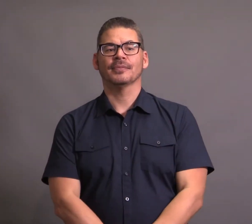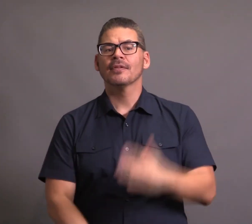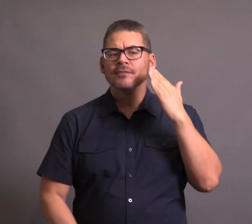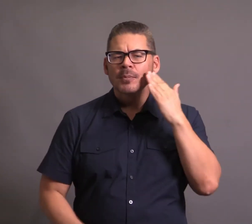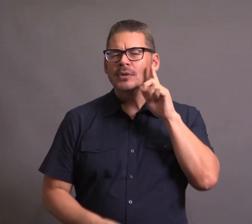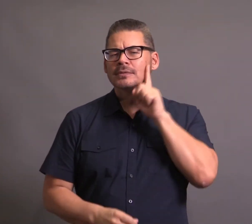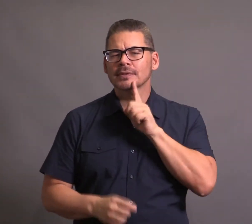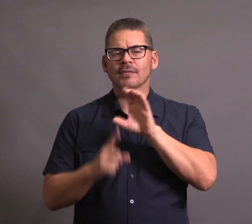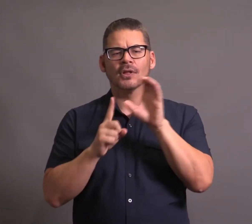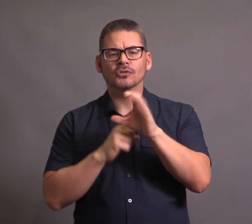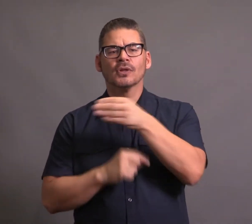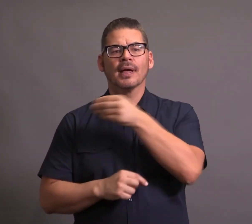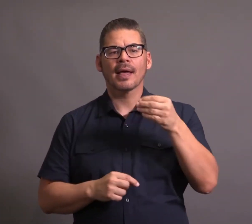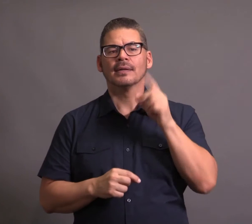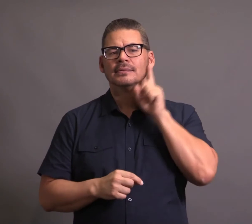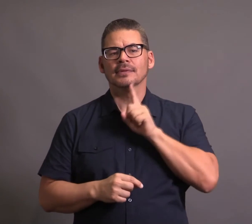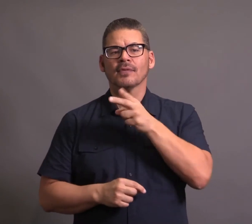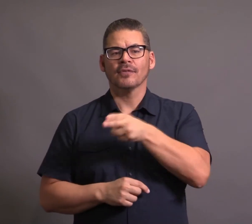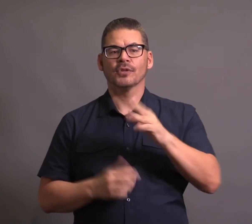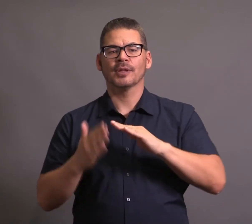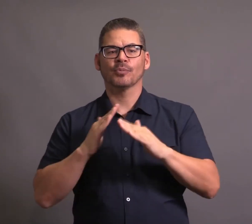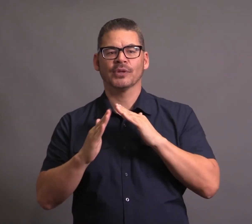Knowledge of Deaf culture and the Deaf/Hard of Hearing community.